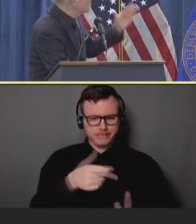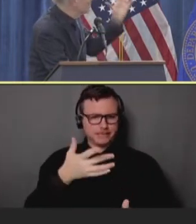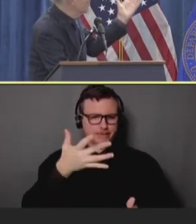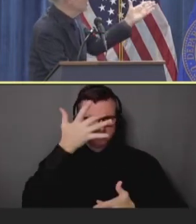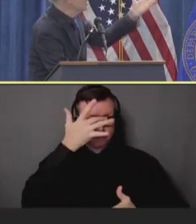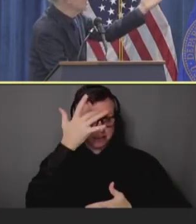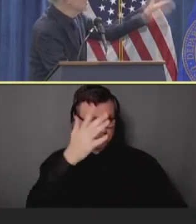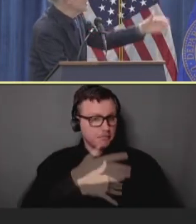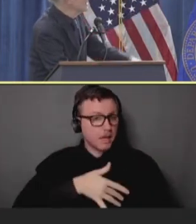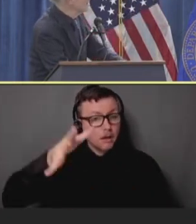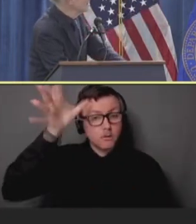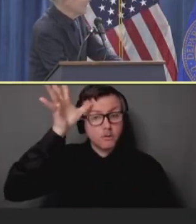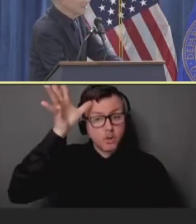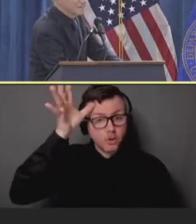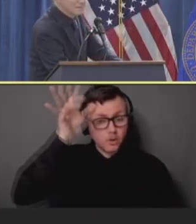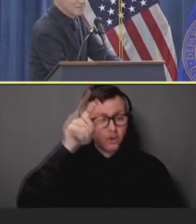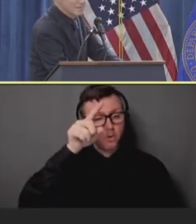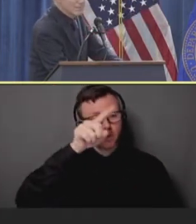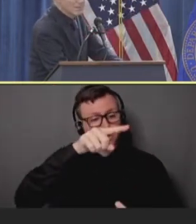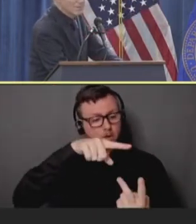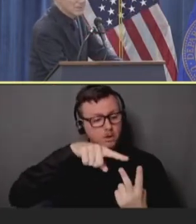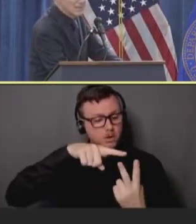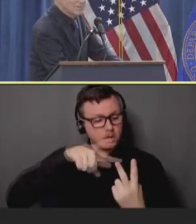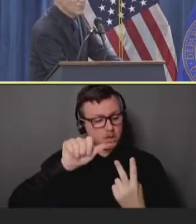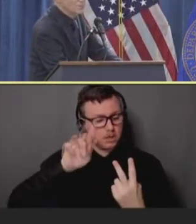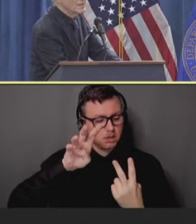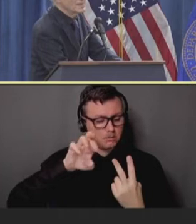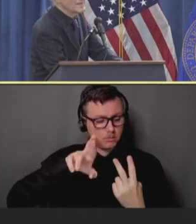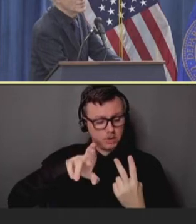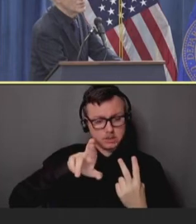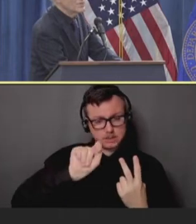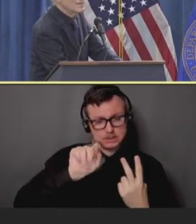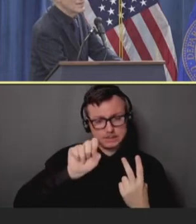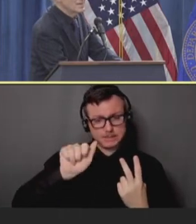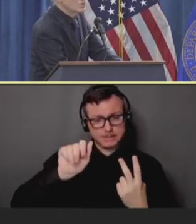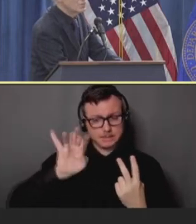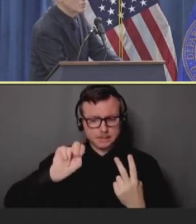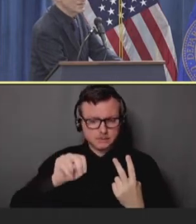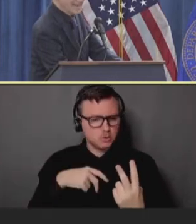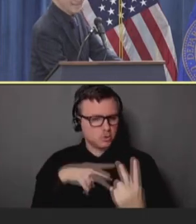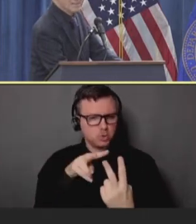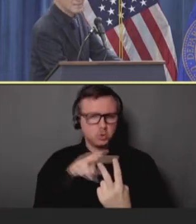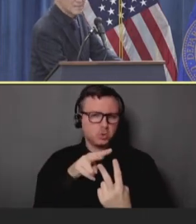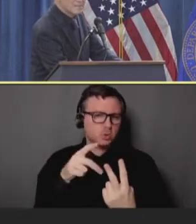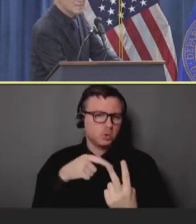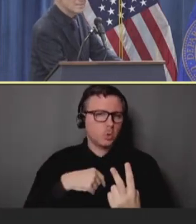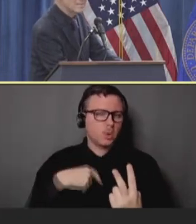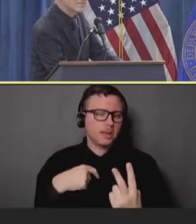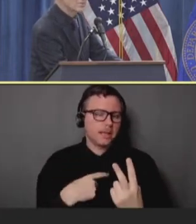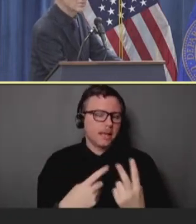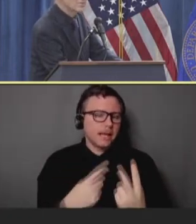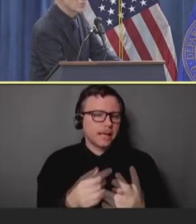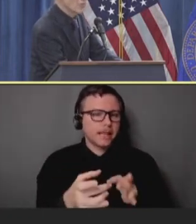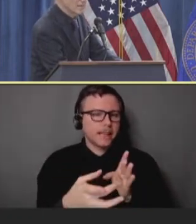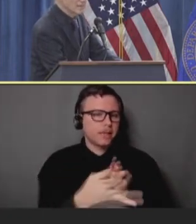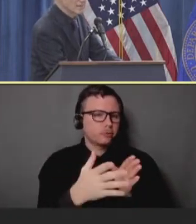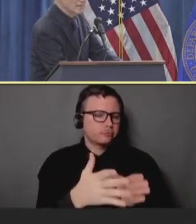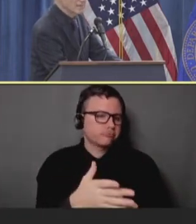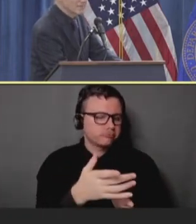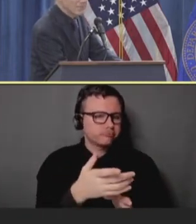My father and Albert Sabin were sort of the two protagonists in a sense, with widely differing